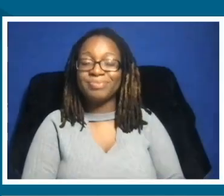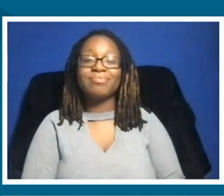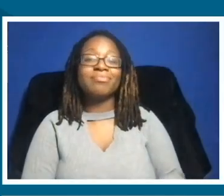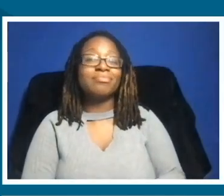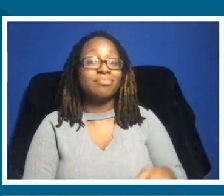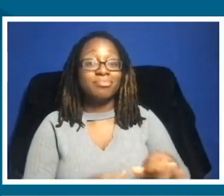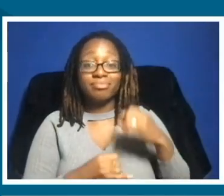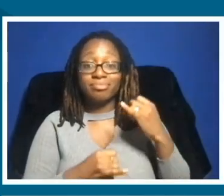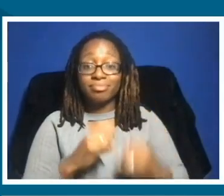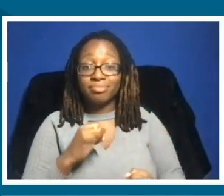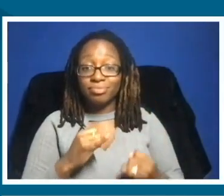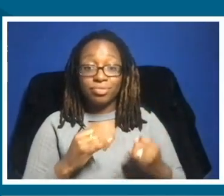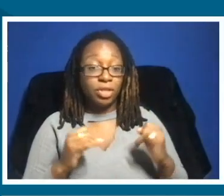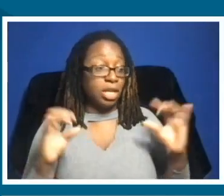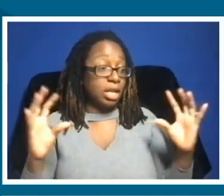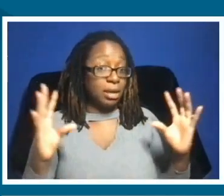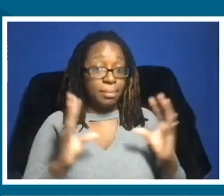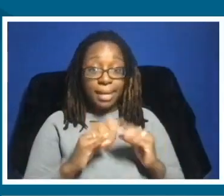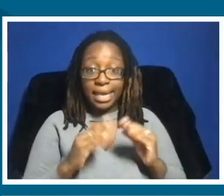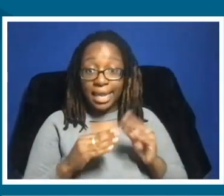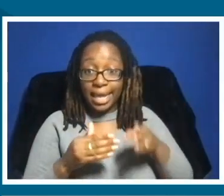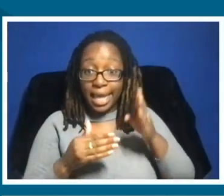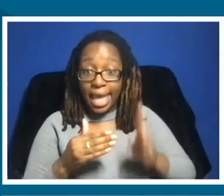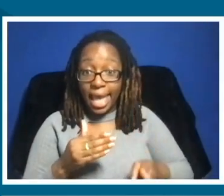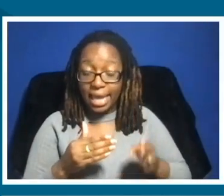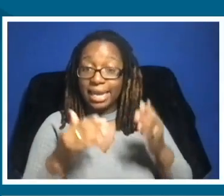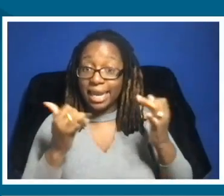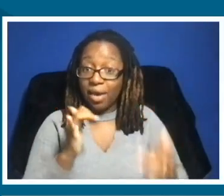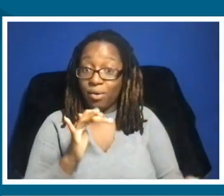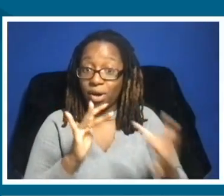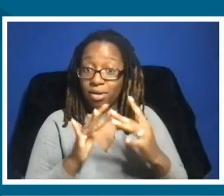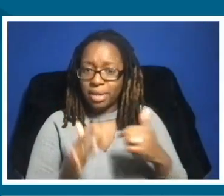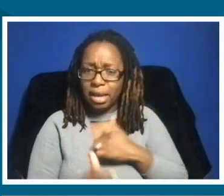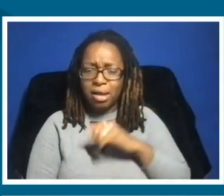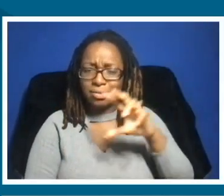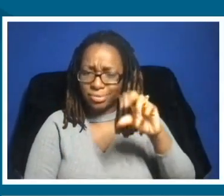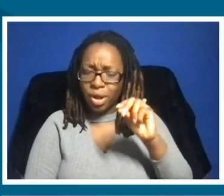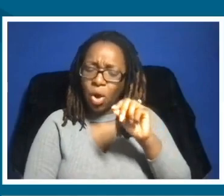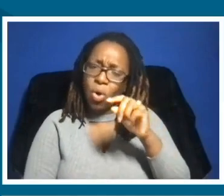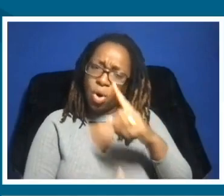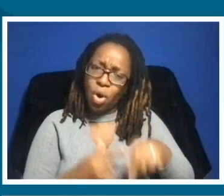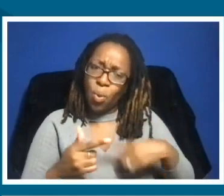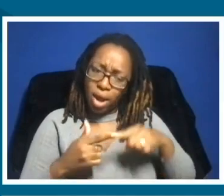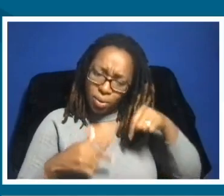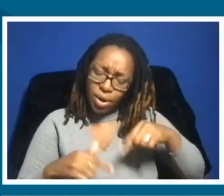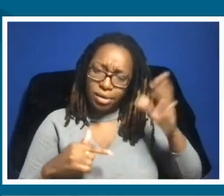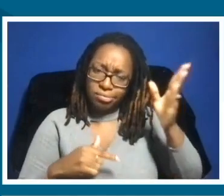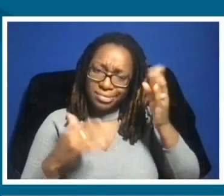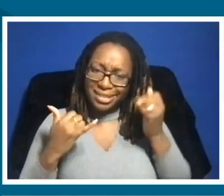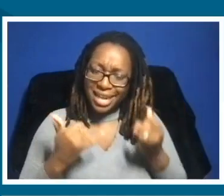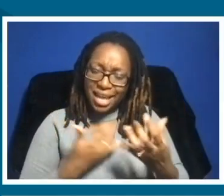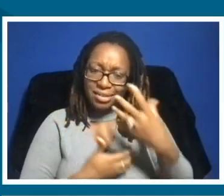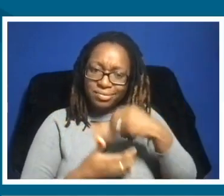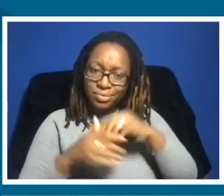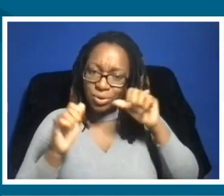the session to hear from you we'd love to hear from you as the session unfolds we have a q a feature moderated by